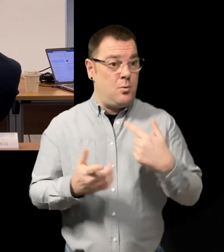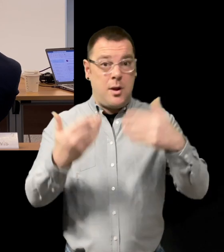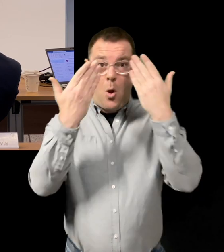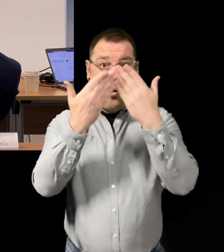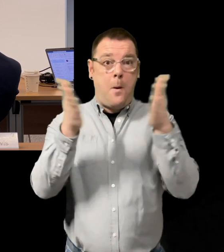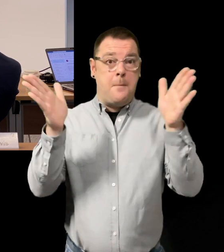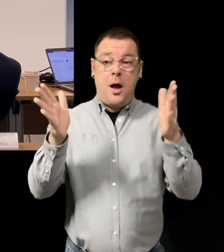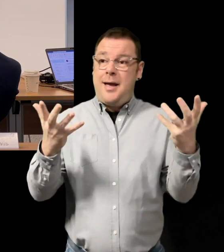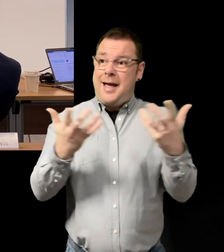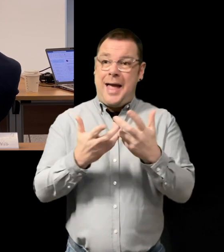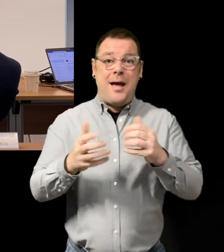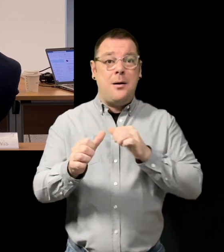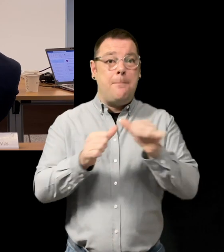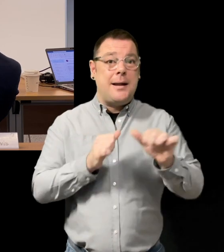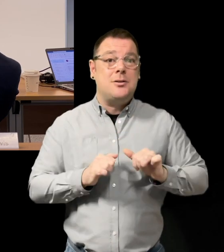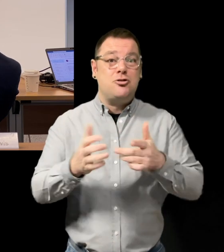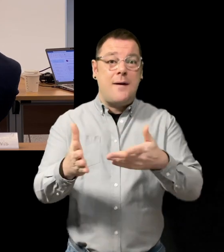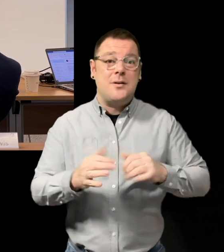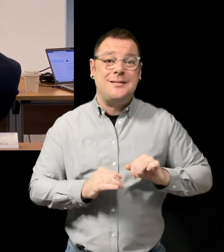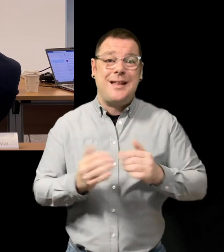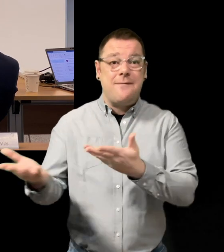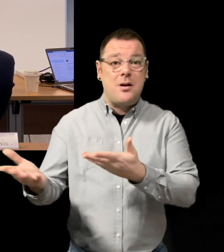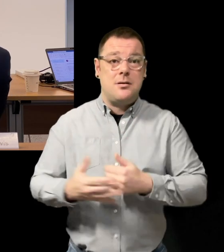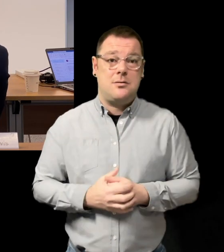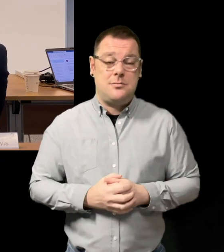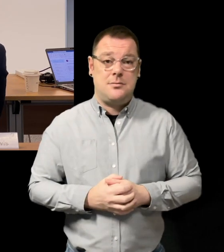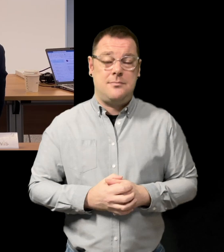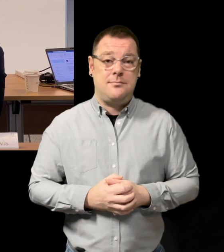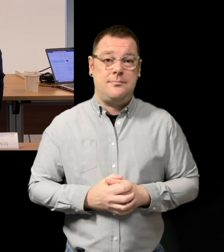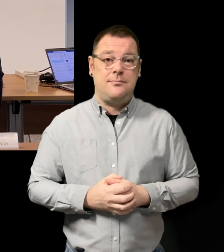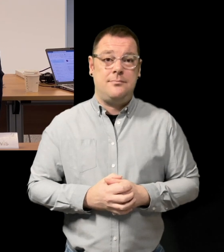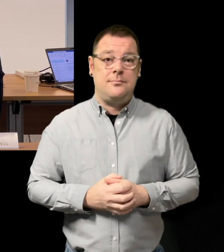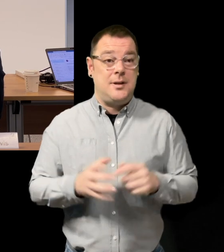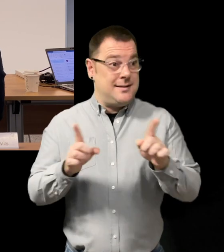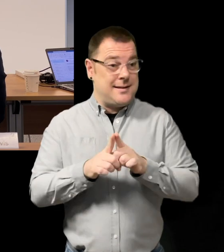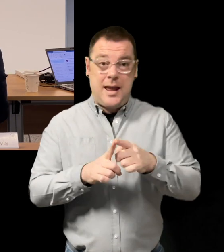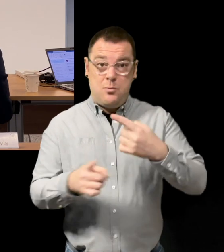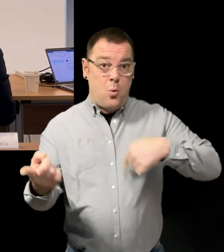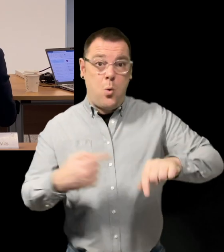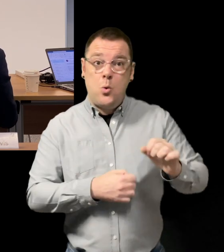to new ways of delivering a better service to our residents. That goes for all our services.